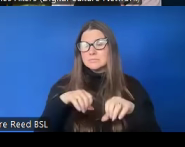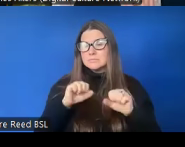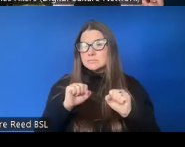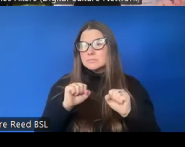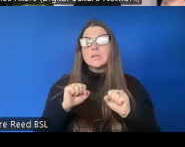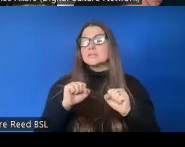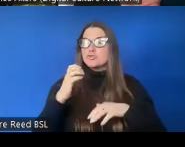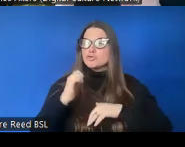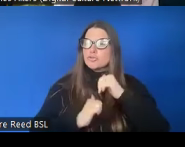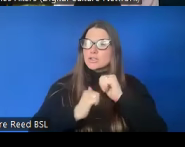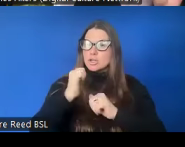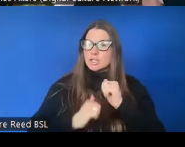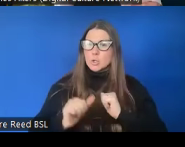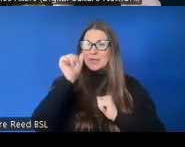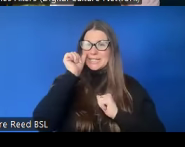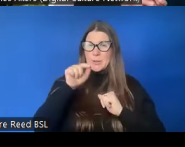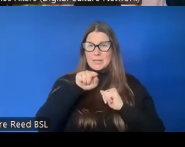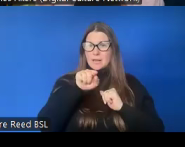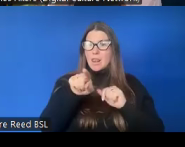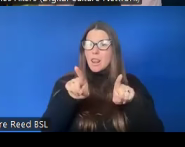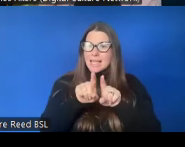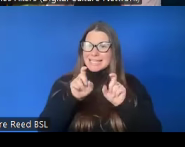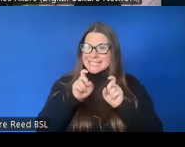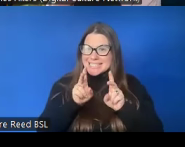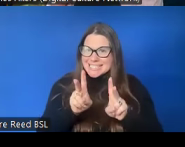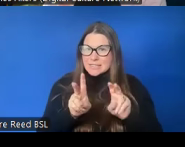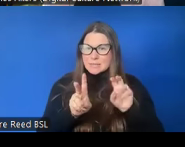about what is happening, what systems are using, how do they currently talk to each other?